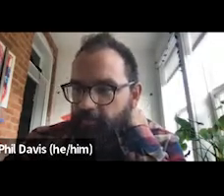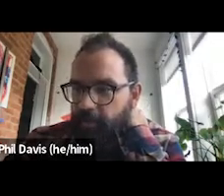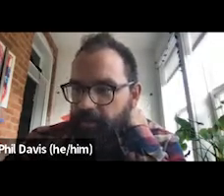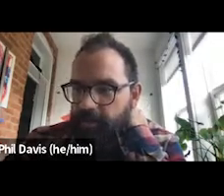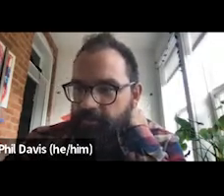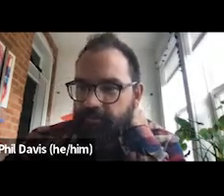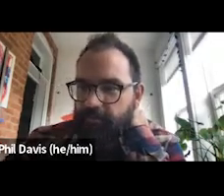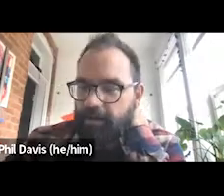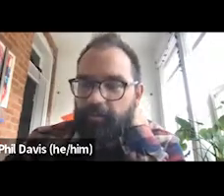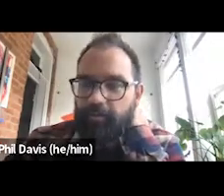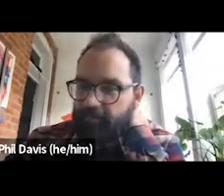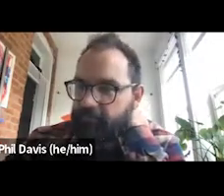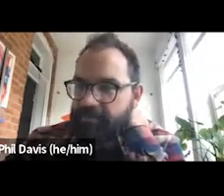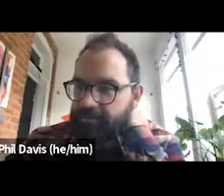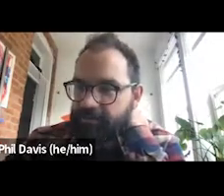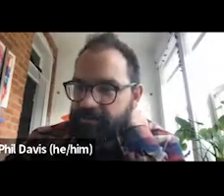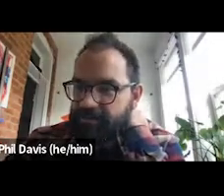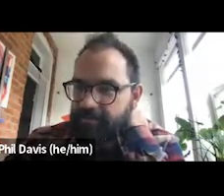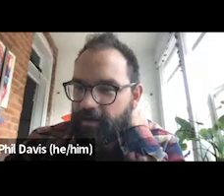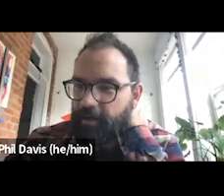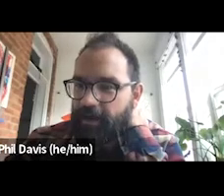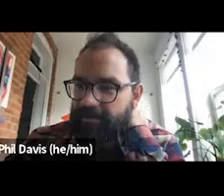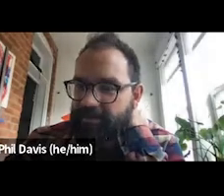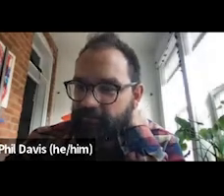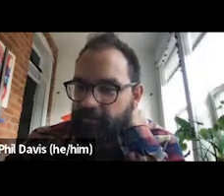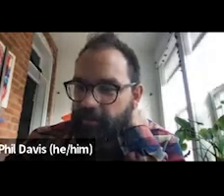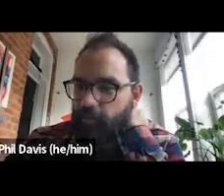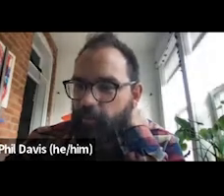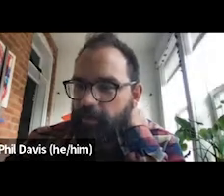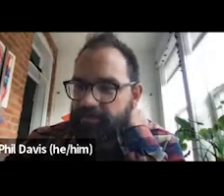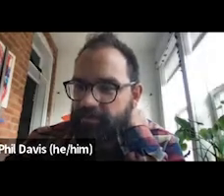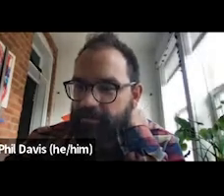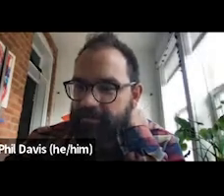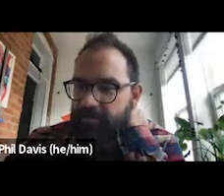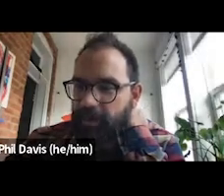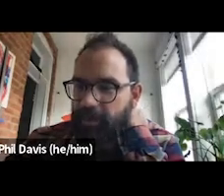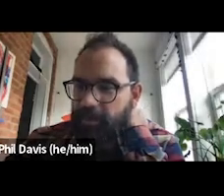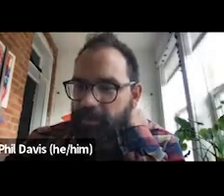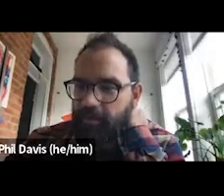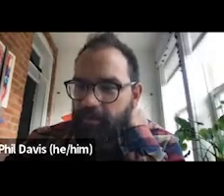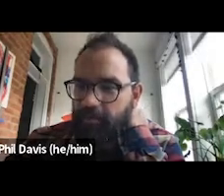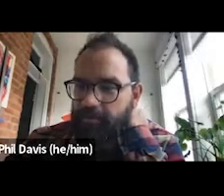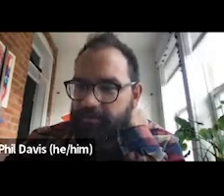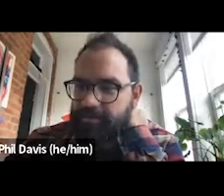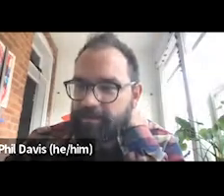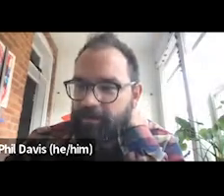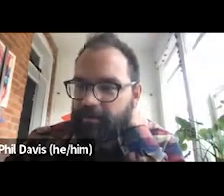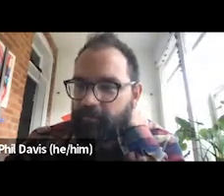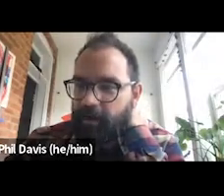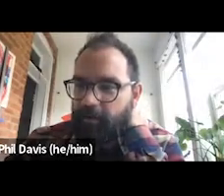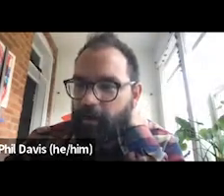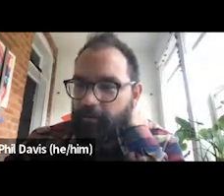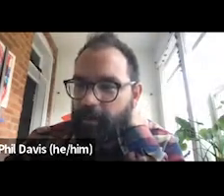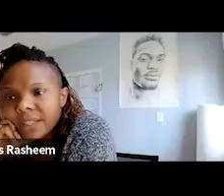that money comes from a couple different sources. I'm not asking for like one source to pay me the whole chunk of what I want to make.